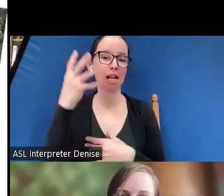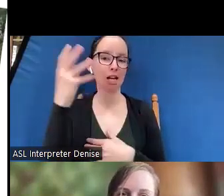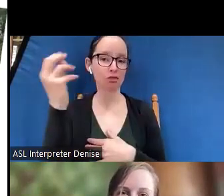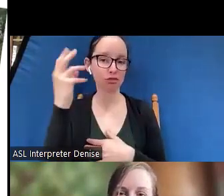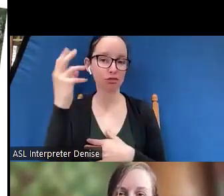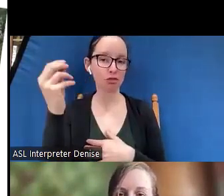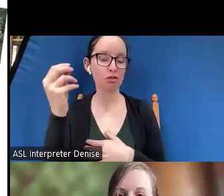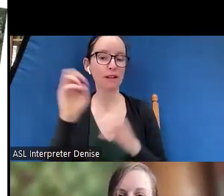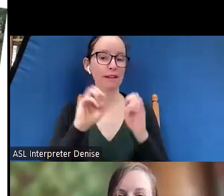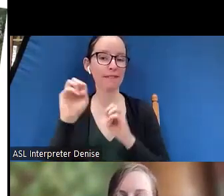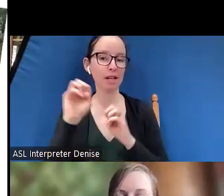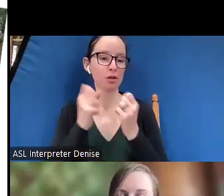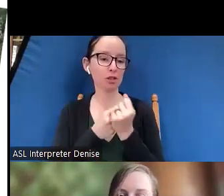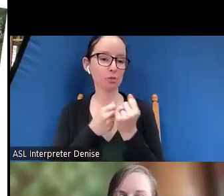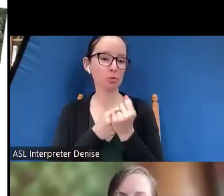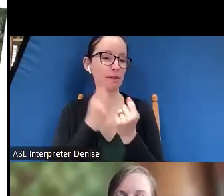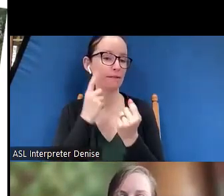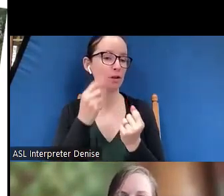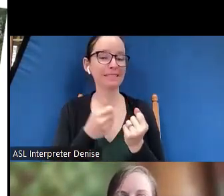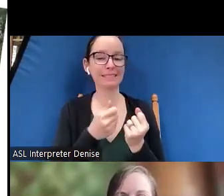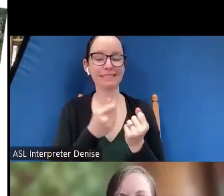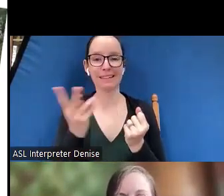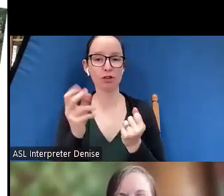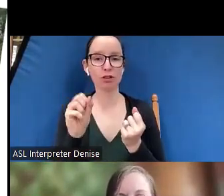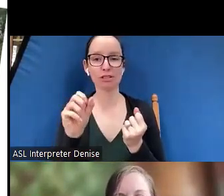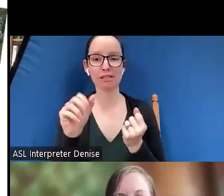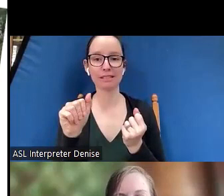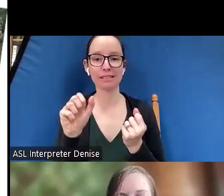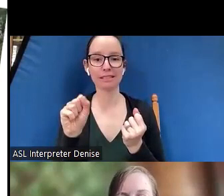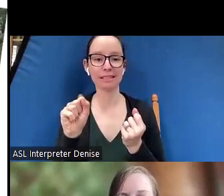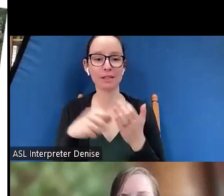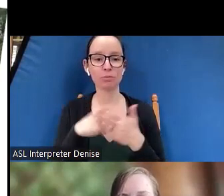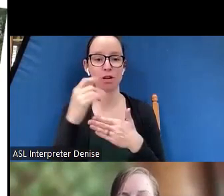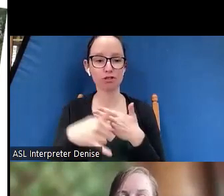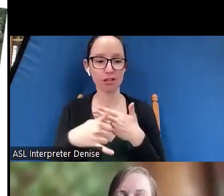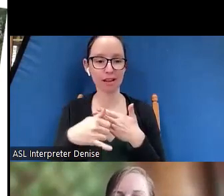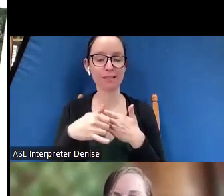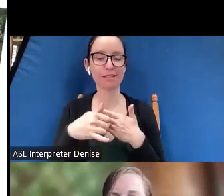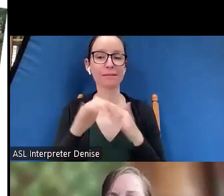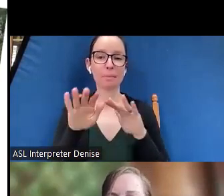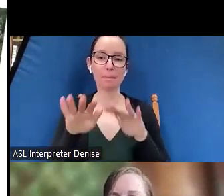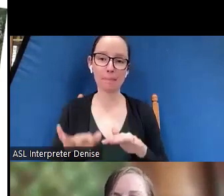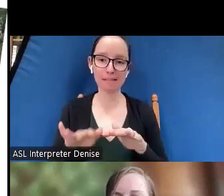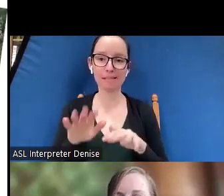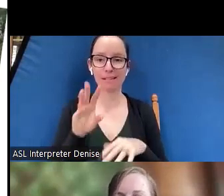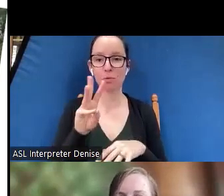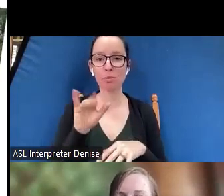several SAS projects based in Wisconsin, Minnesota and Illinois.